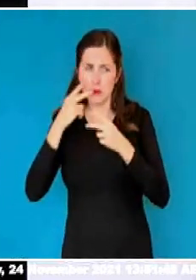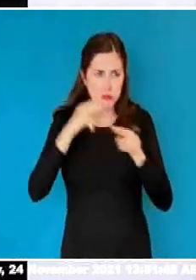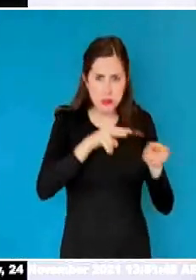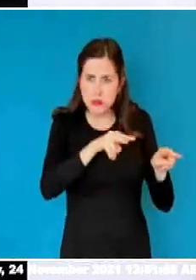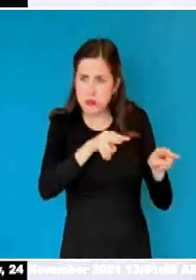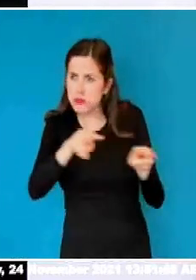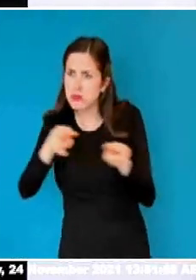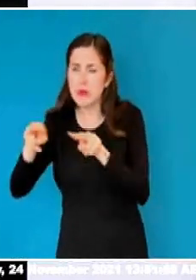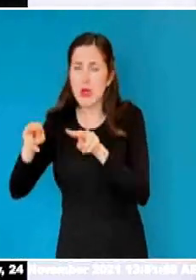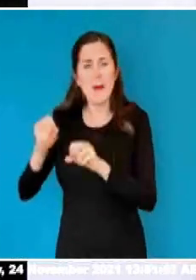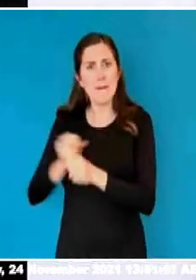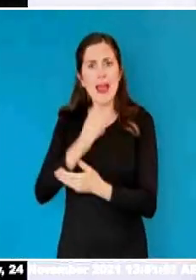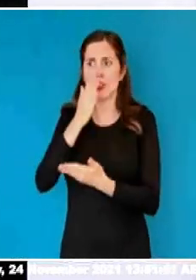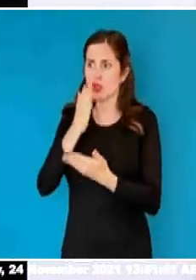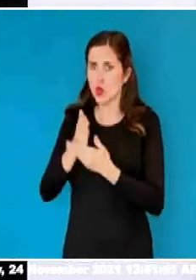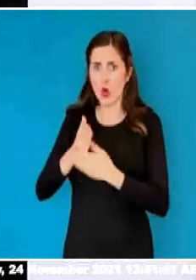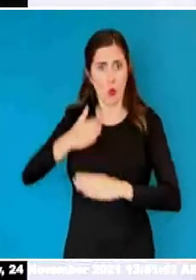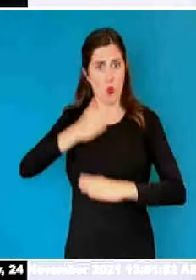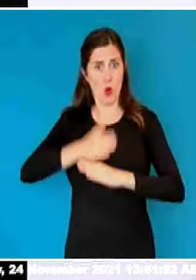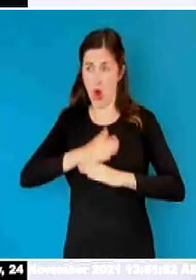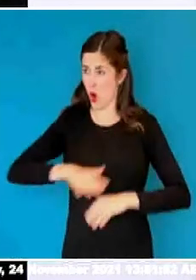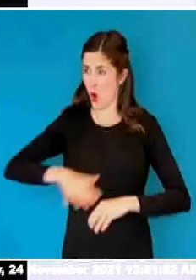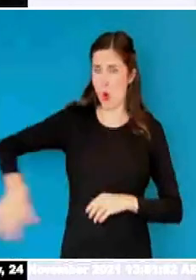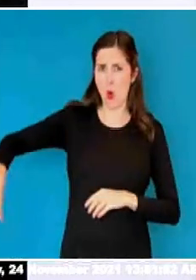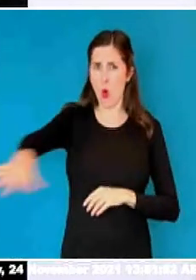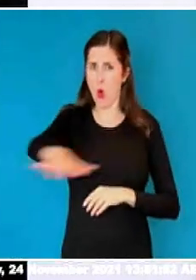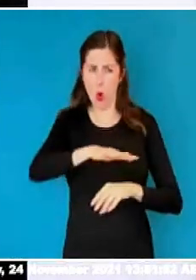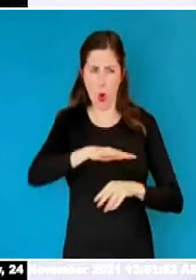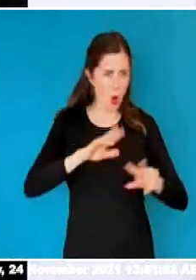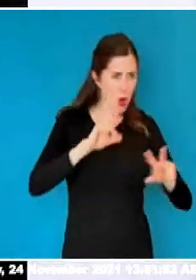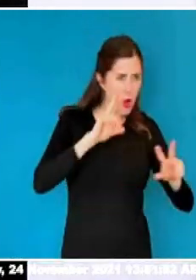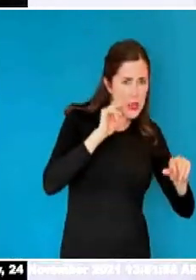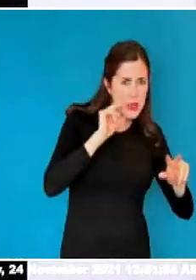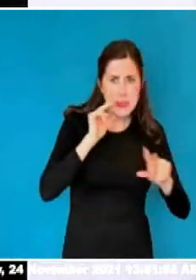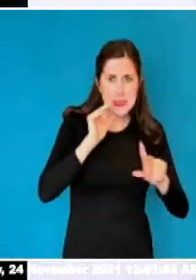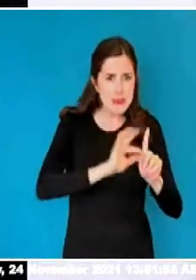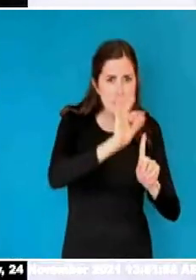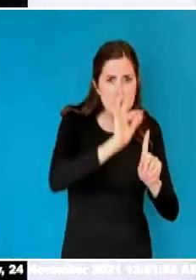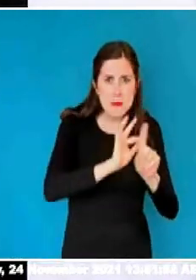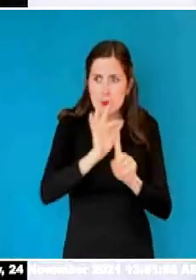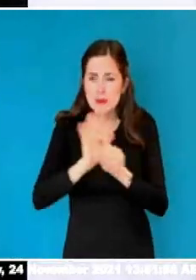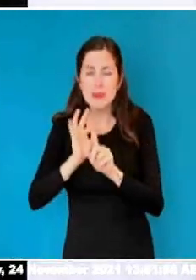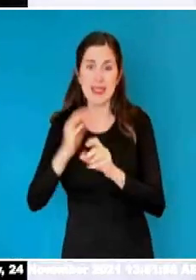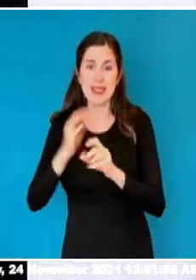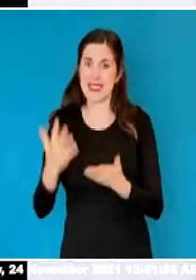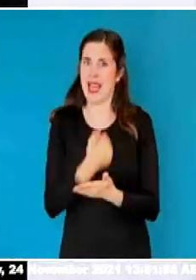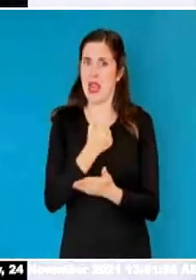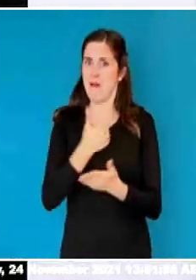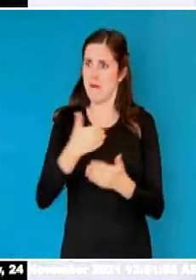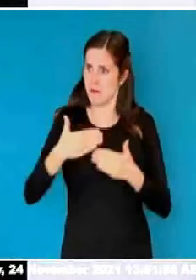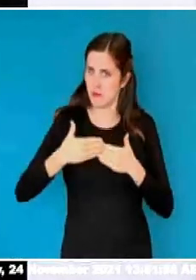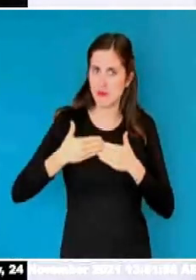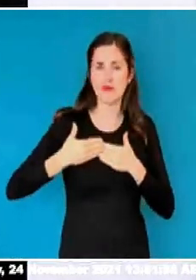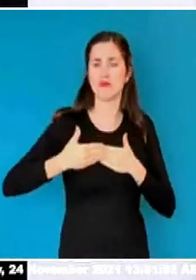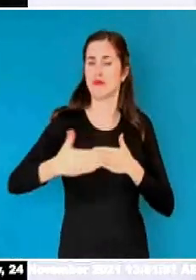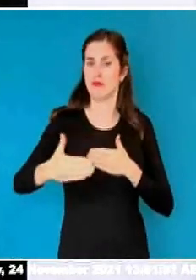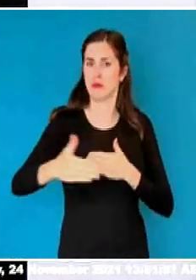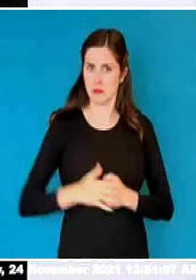the working environment, to check on the safety in the workplace, to ensure safe